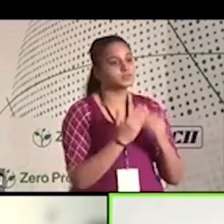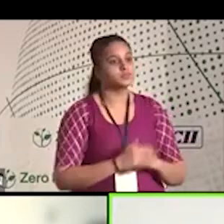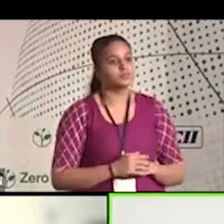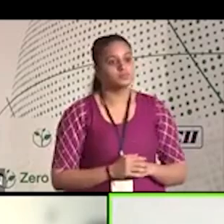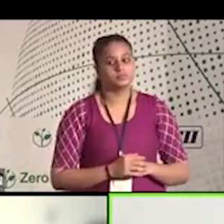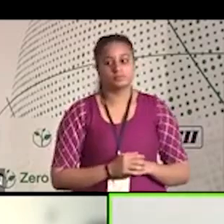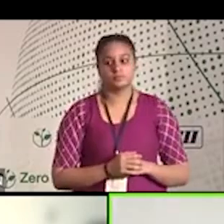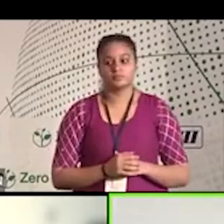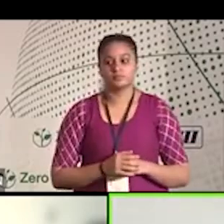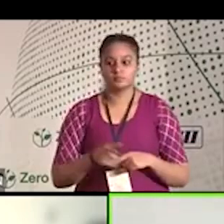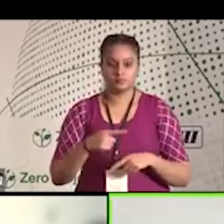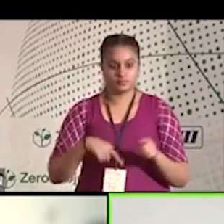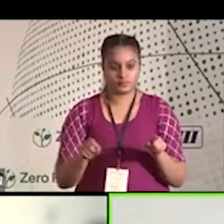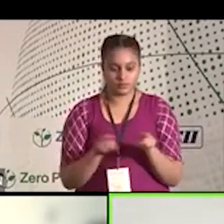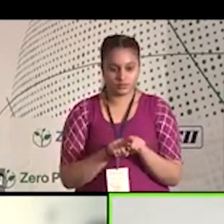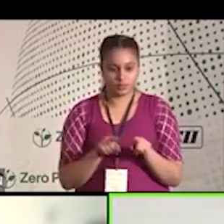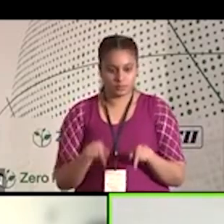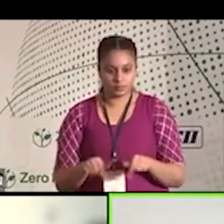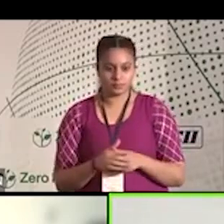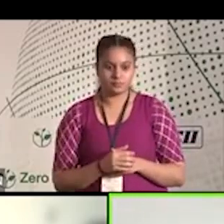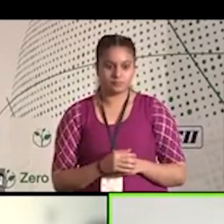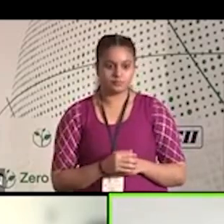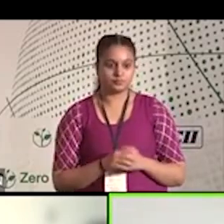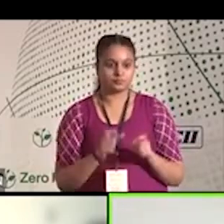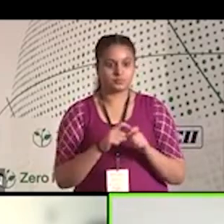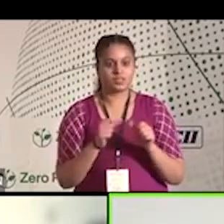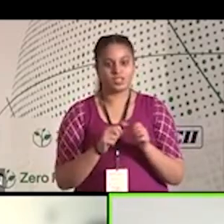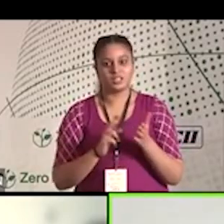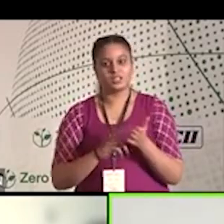So on the same note, I think, Daniel, you also work with many of the young